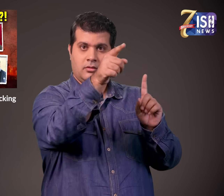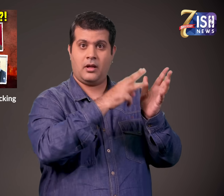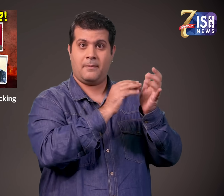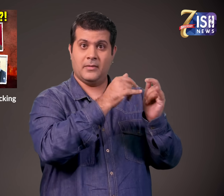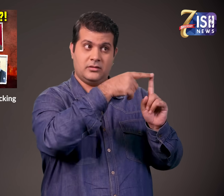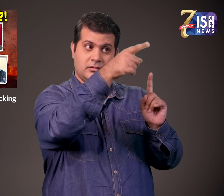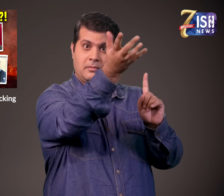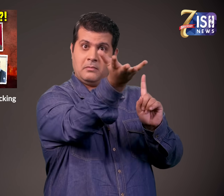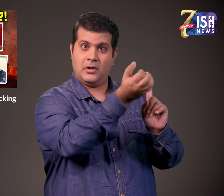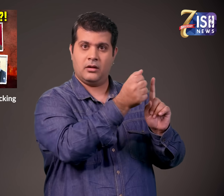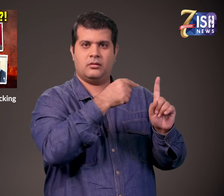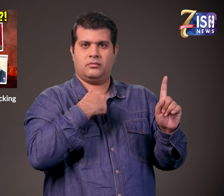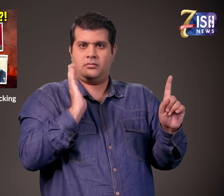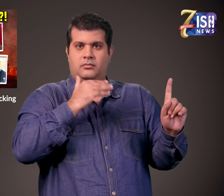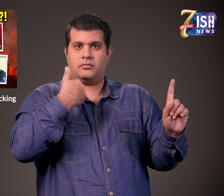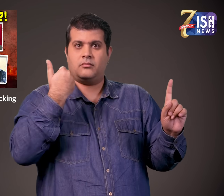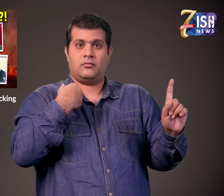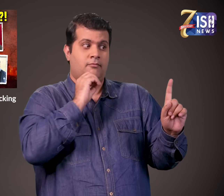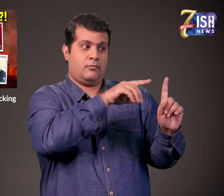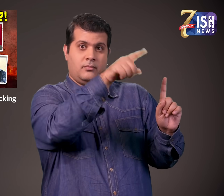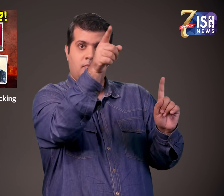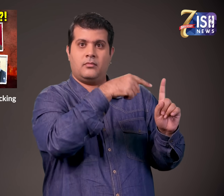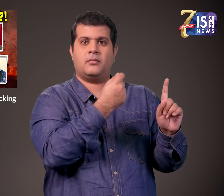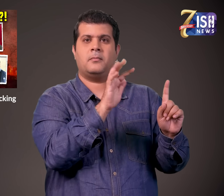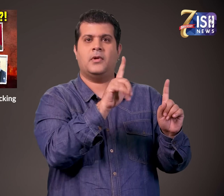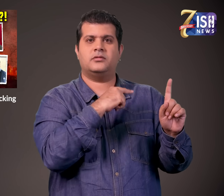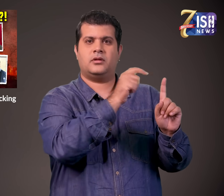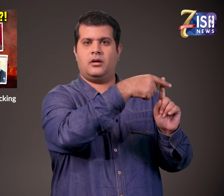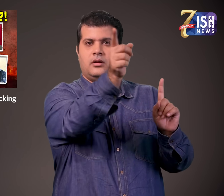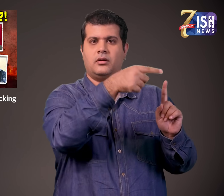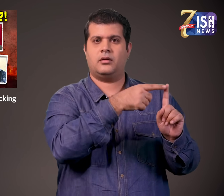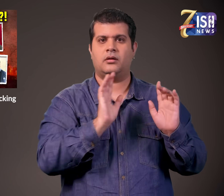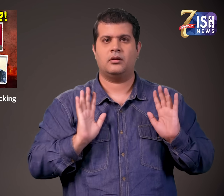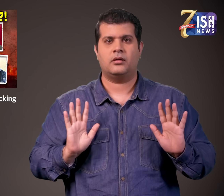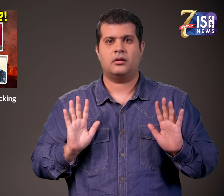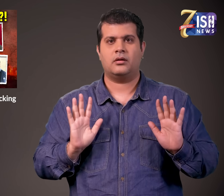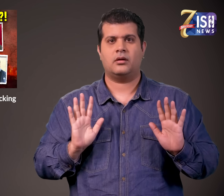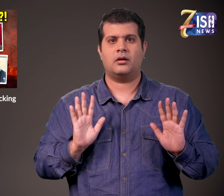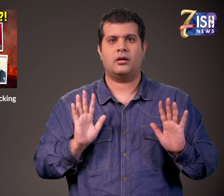Muzammil purchased the Russian assault rifle for Rs 5 lakh.